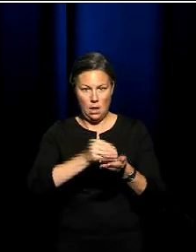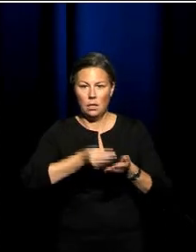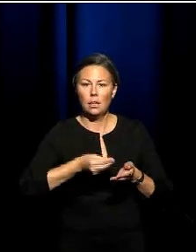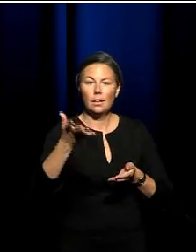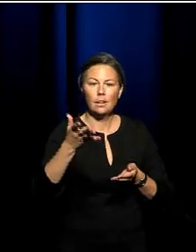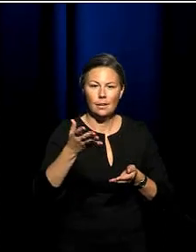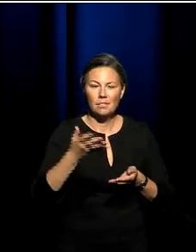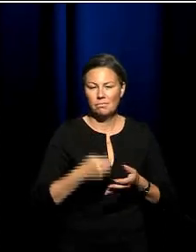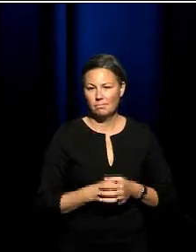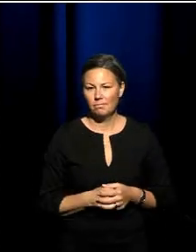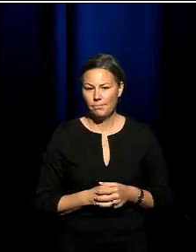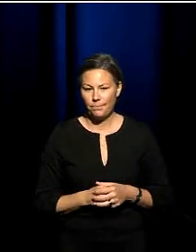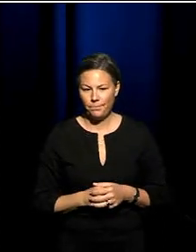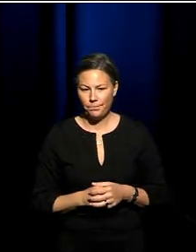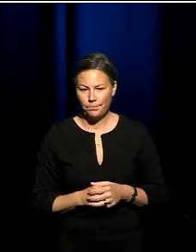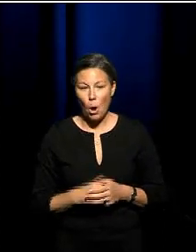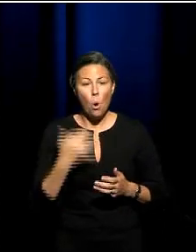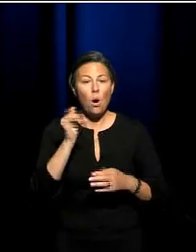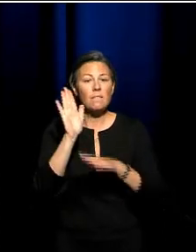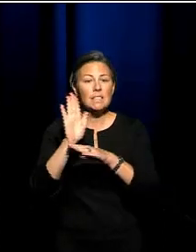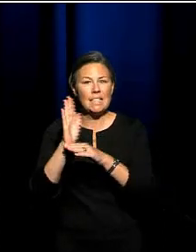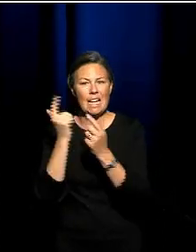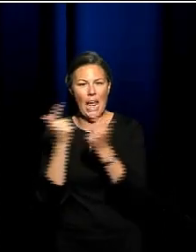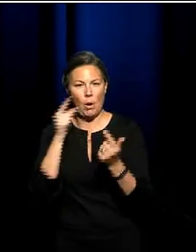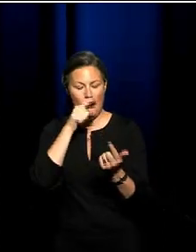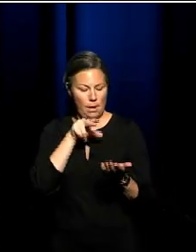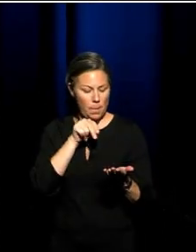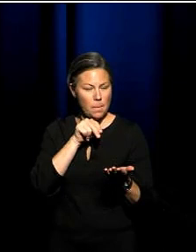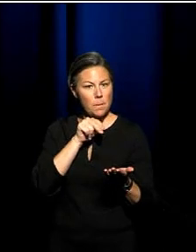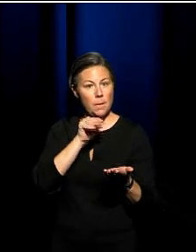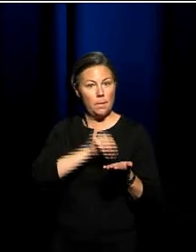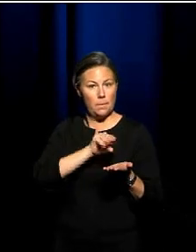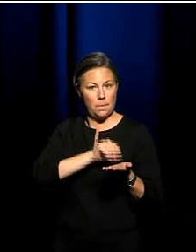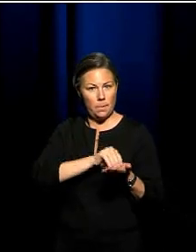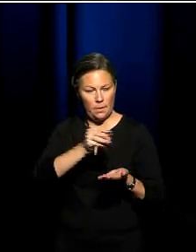public hearings. Hearings like today's hearings will be closed captioned and